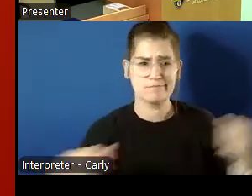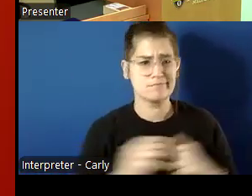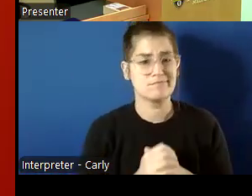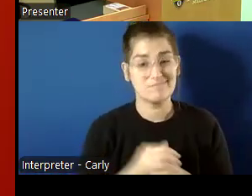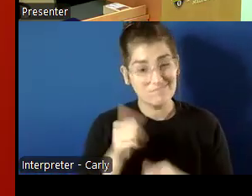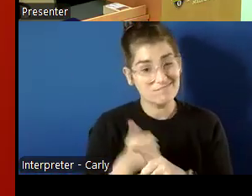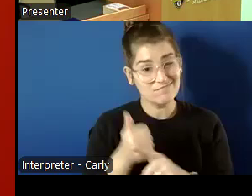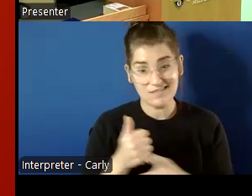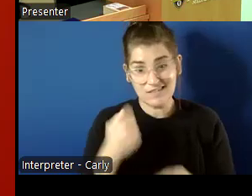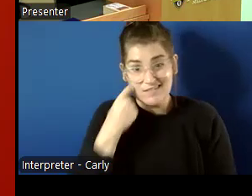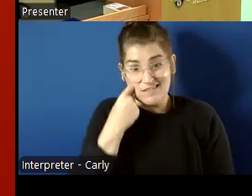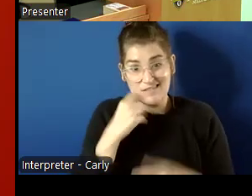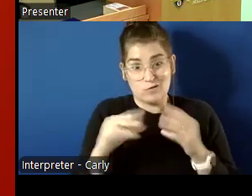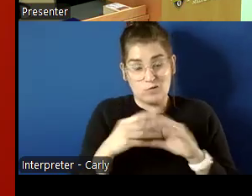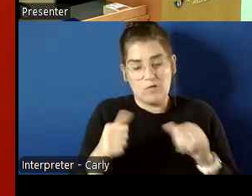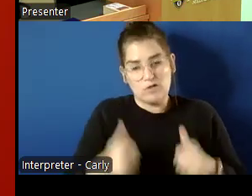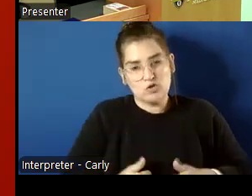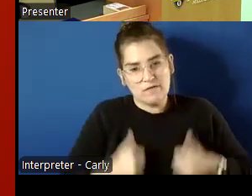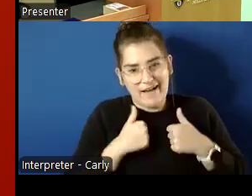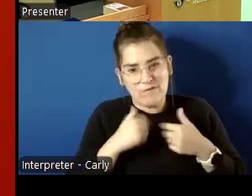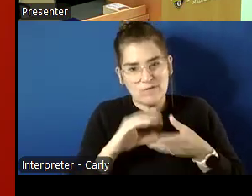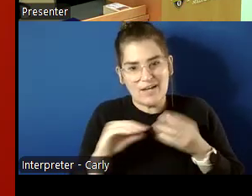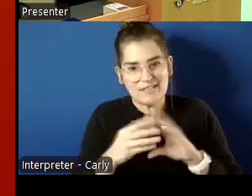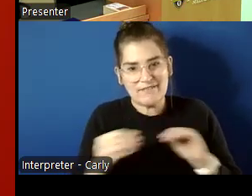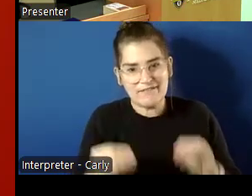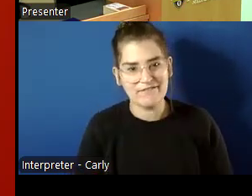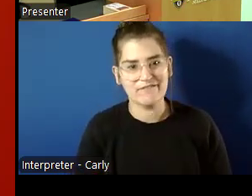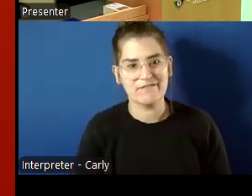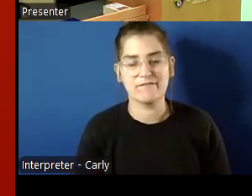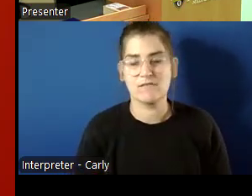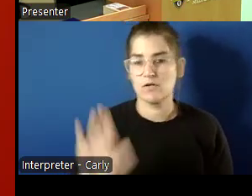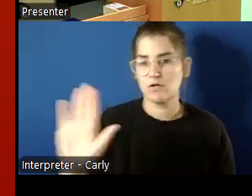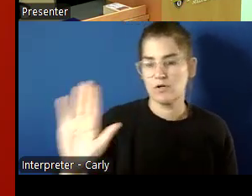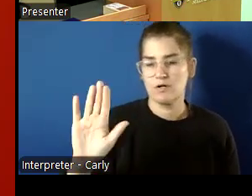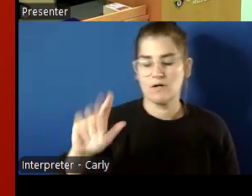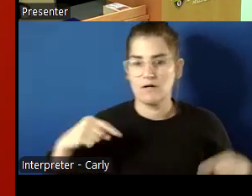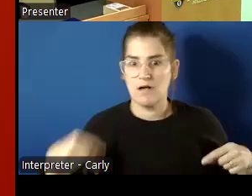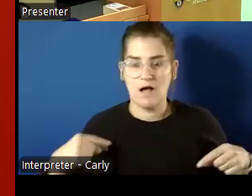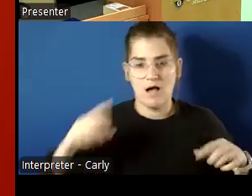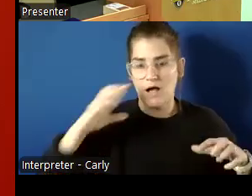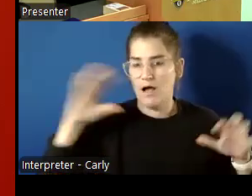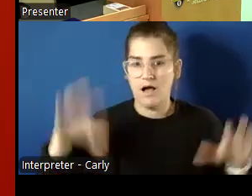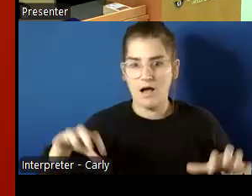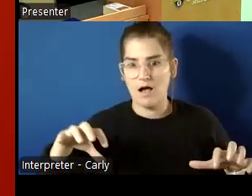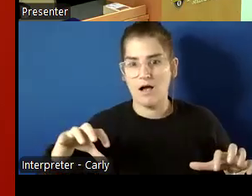narrative right there. Because what what what alarmed her was that when she almost drank from